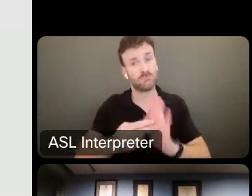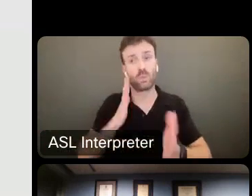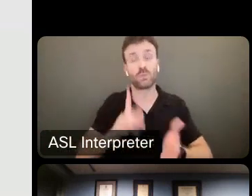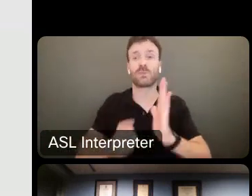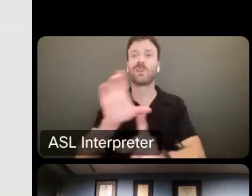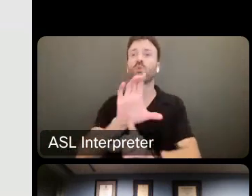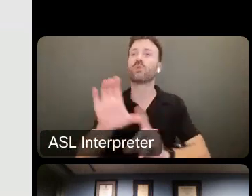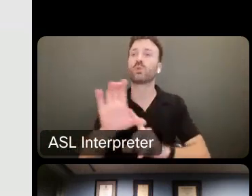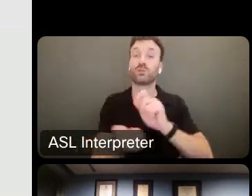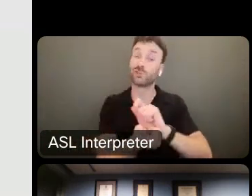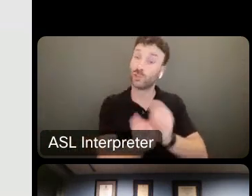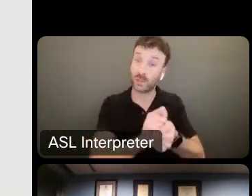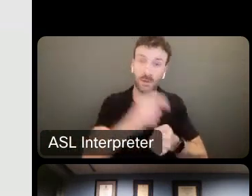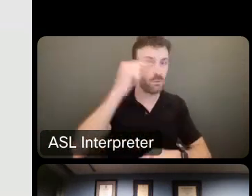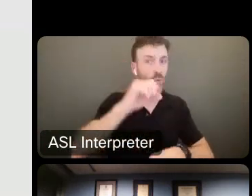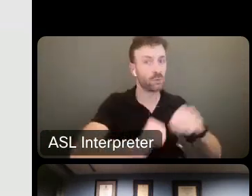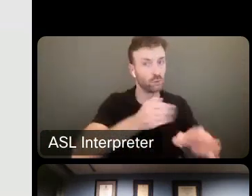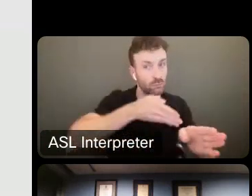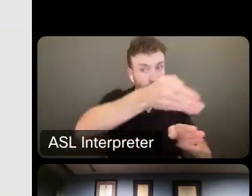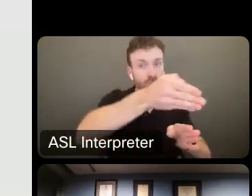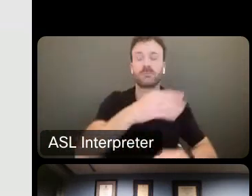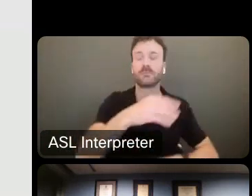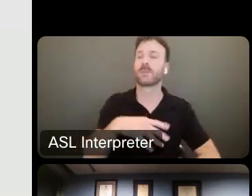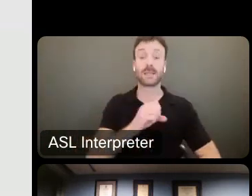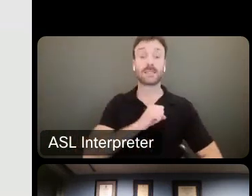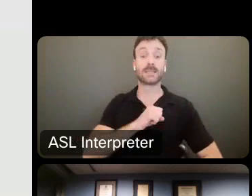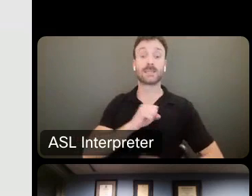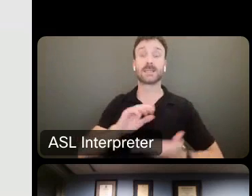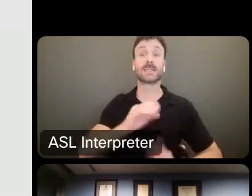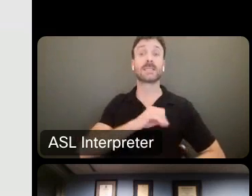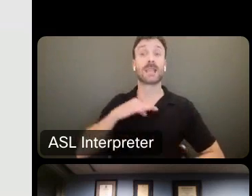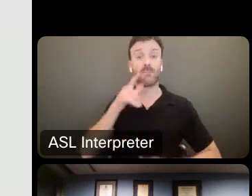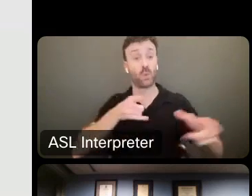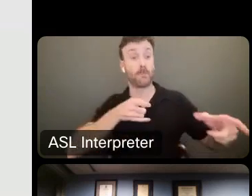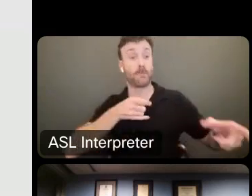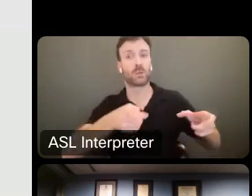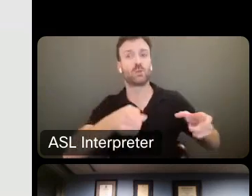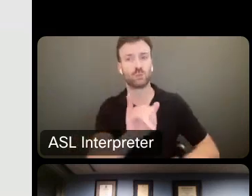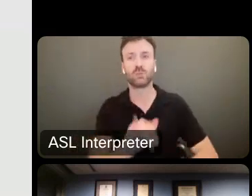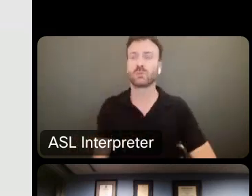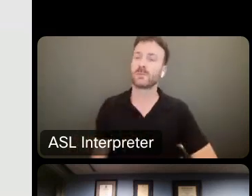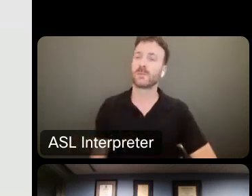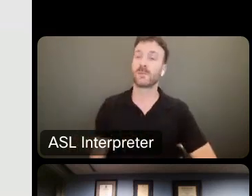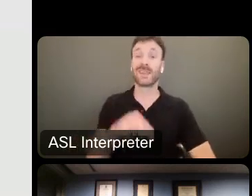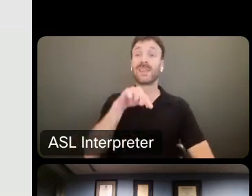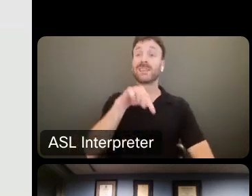industry and with city staff who manage some of these construction work zones. This culture shift and change will take time,